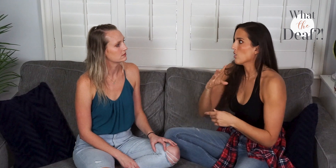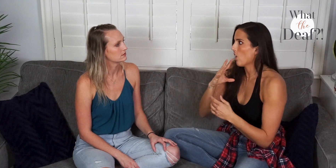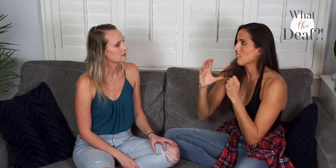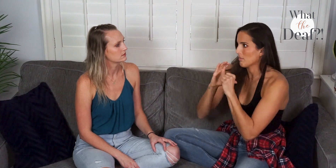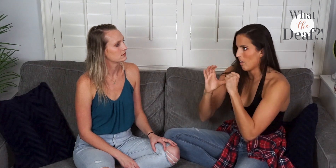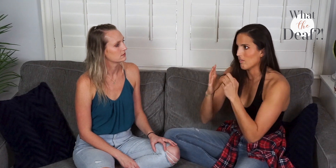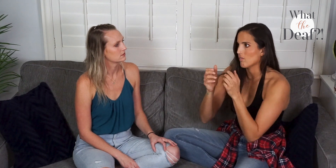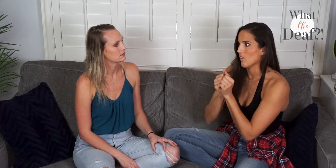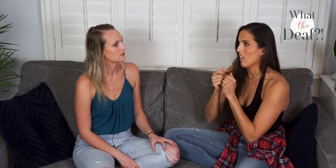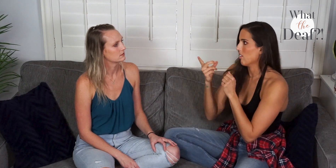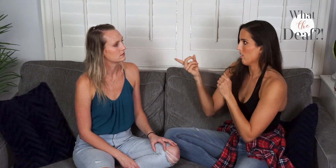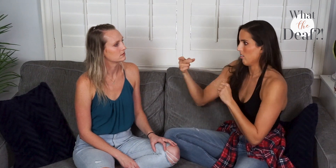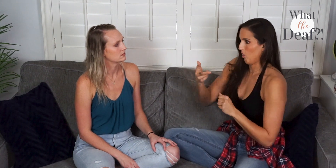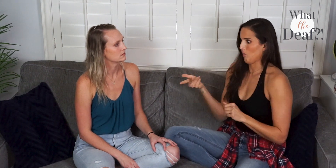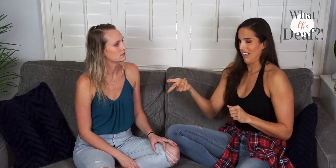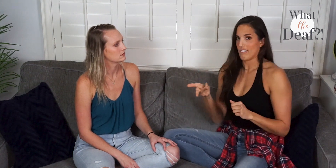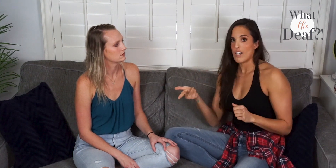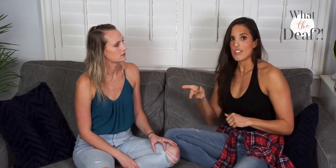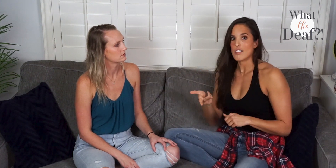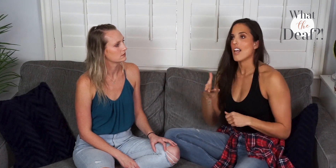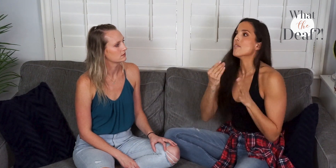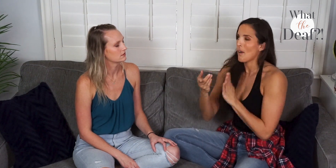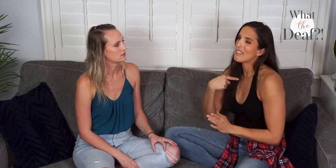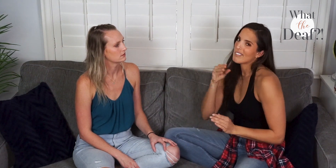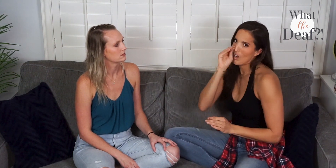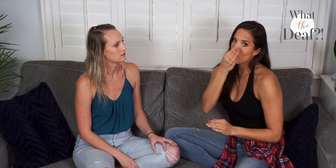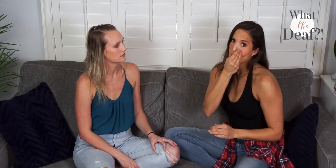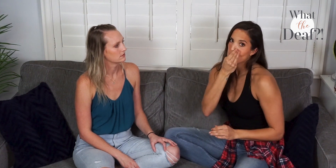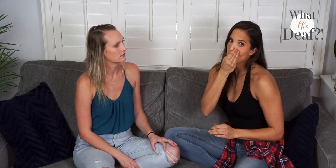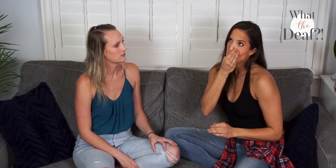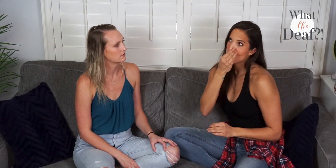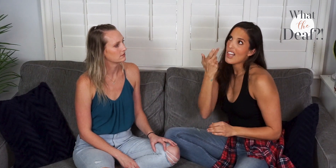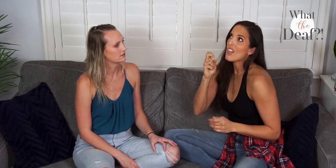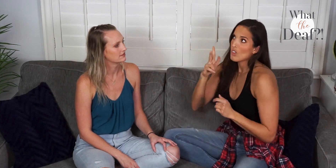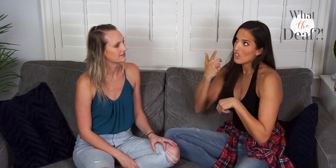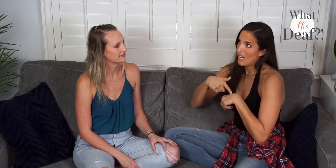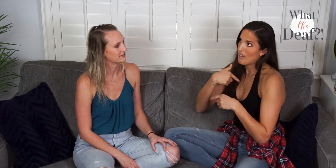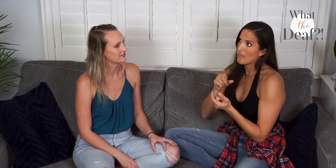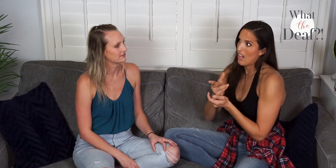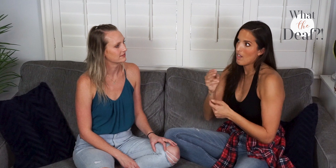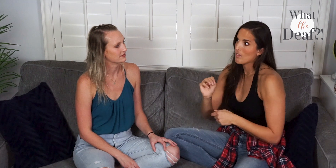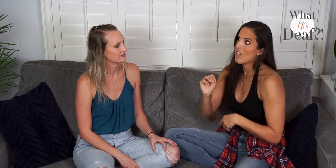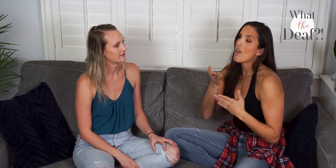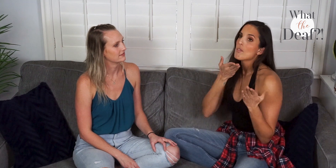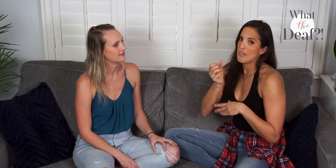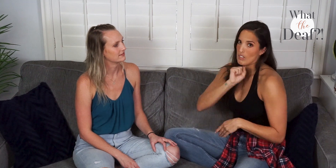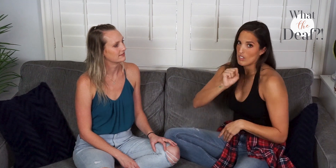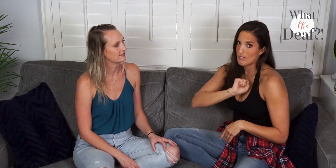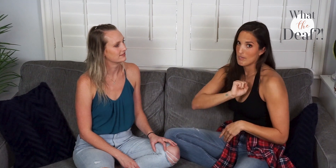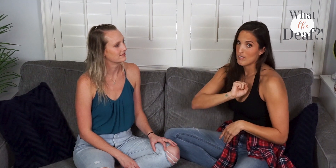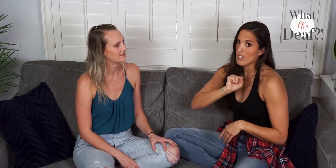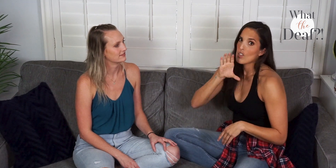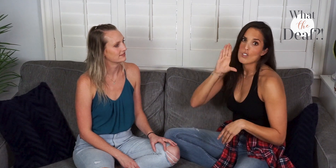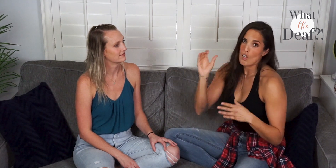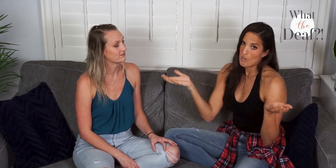And the second time that I met him with the three of us, I did sim com and he brought me flowers. And the third time I met him, he brought me ice cream.